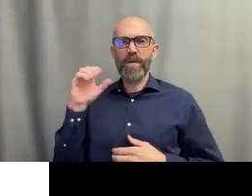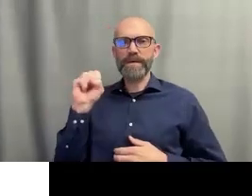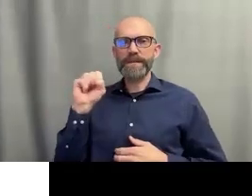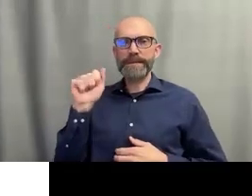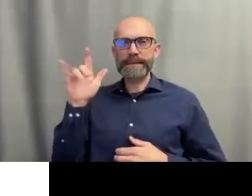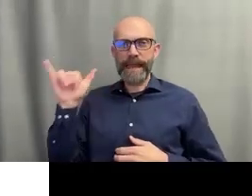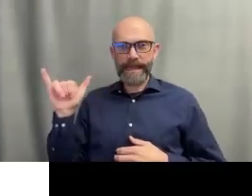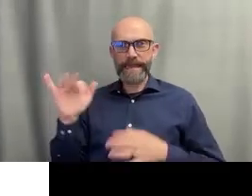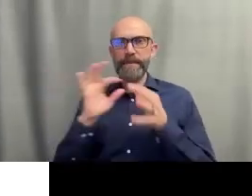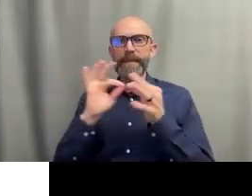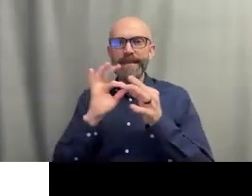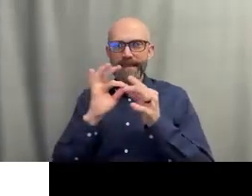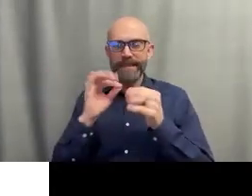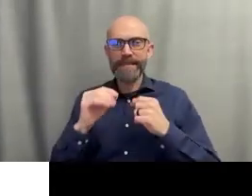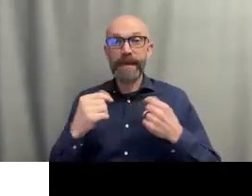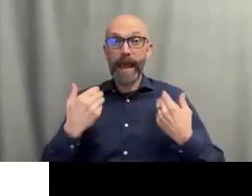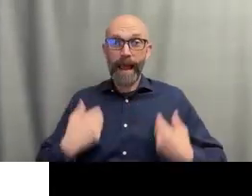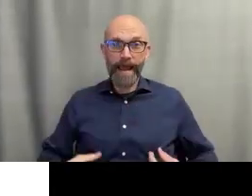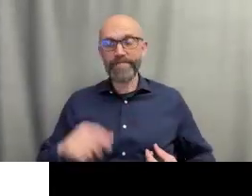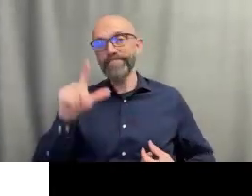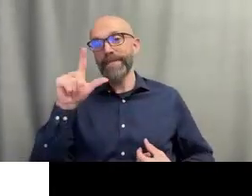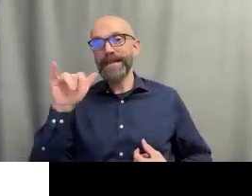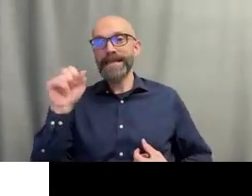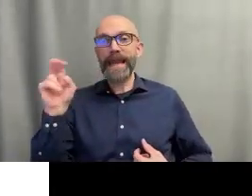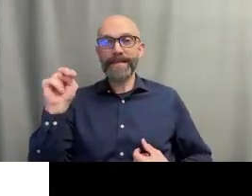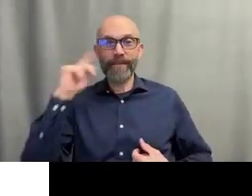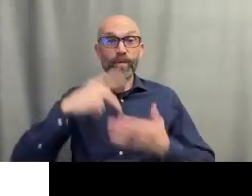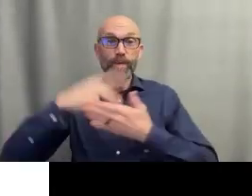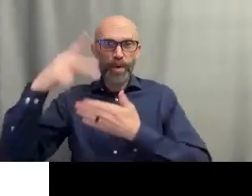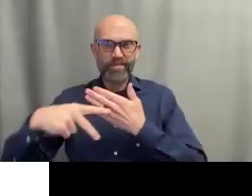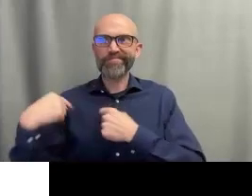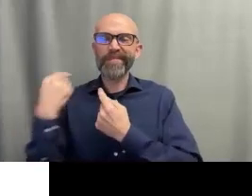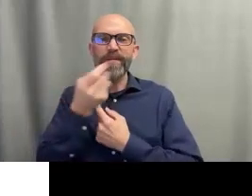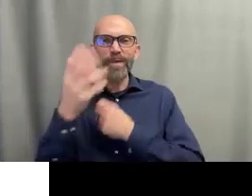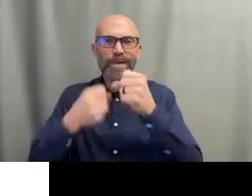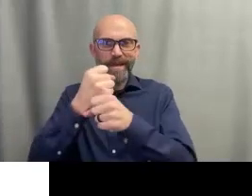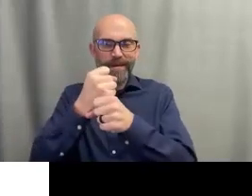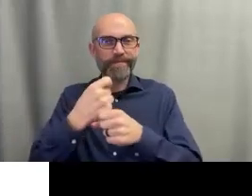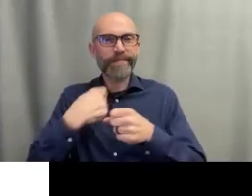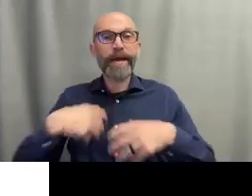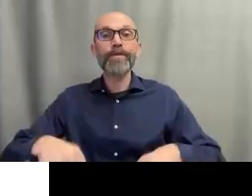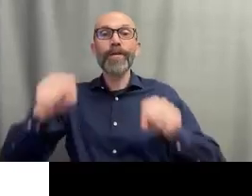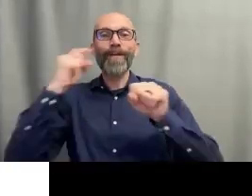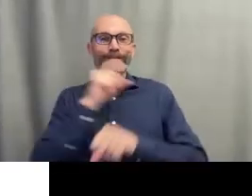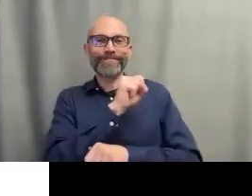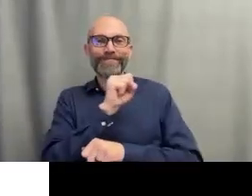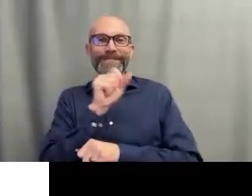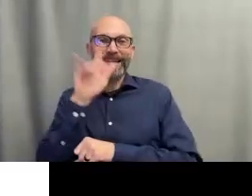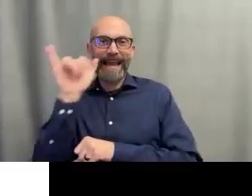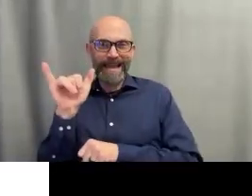earlier in the talk that I'm, liaison for this program. I have been for a few years. I actually took over for Sally when she, moved out of that role.